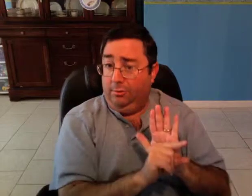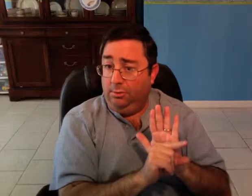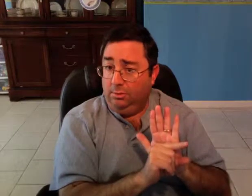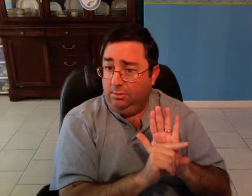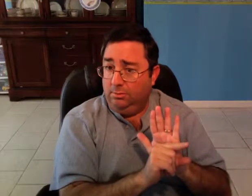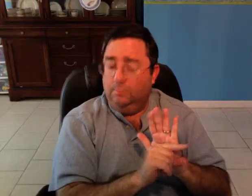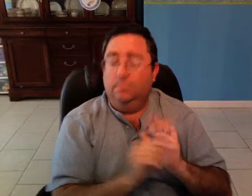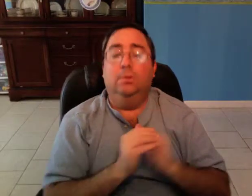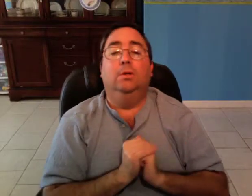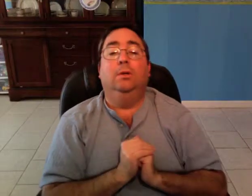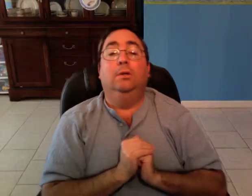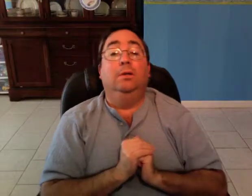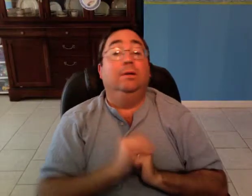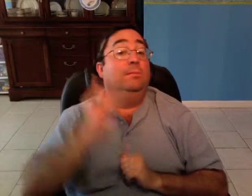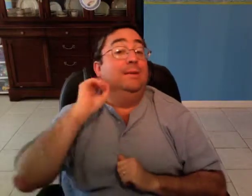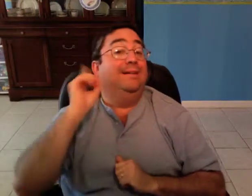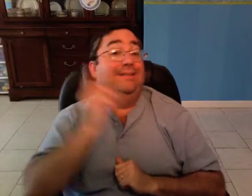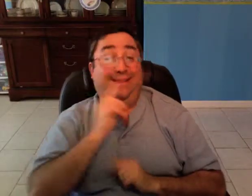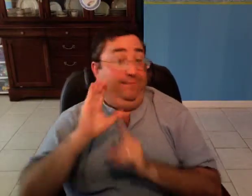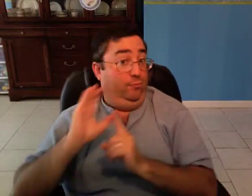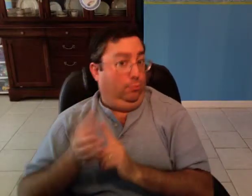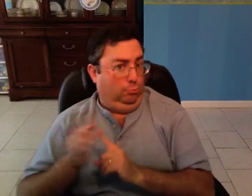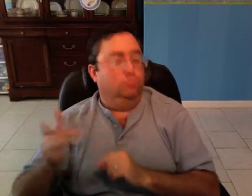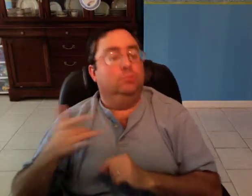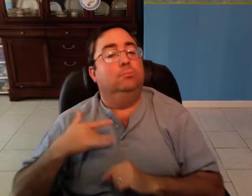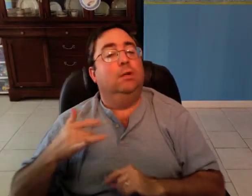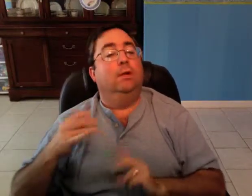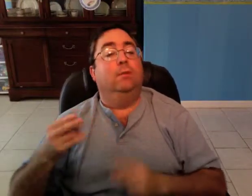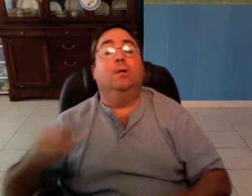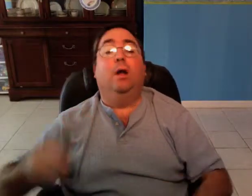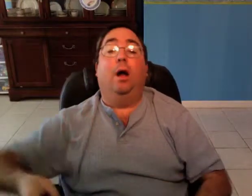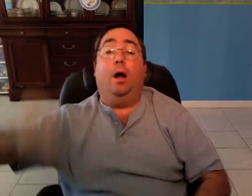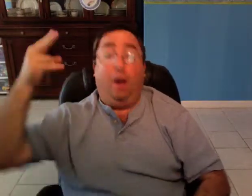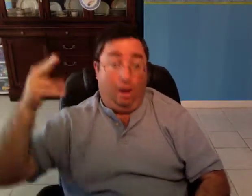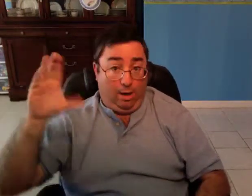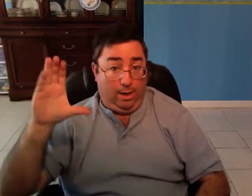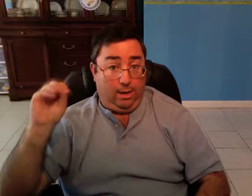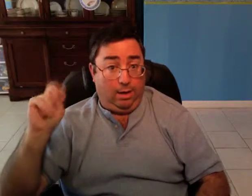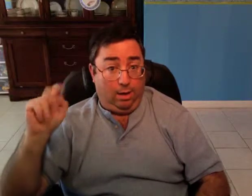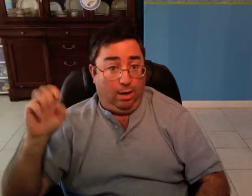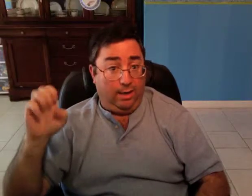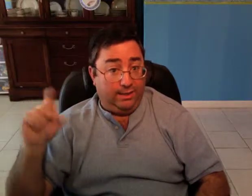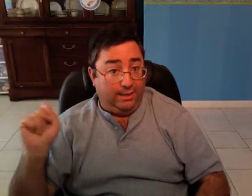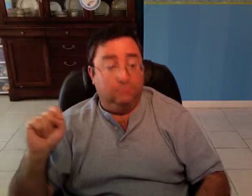But Deaf culture is more "high context", which means